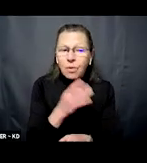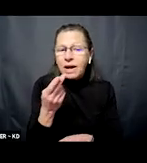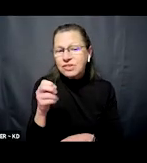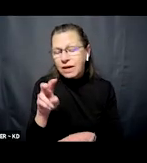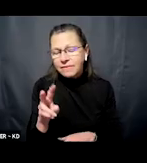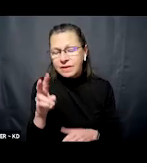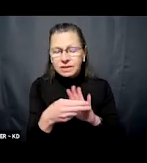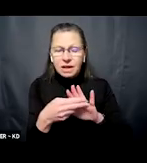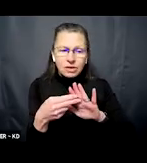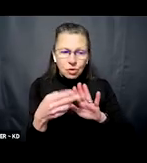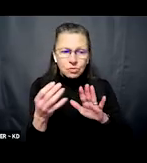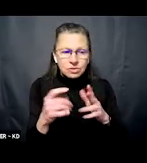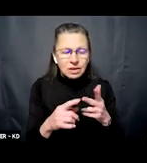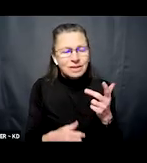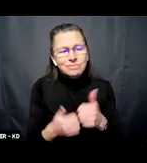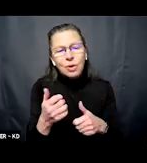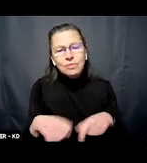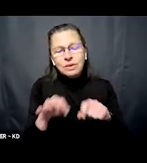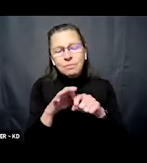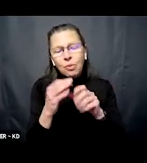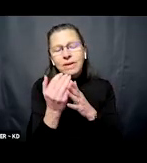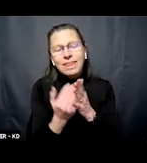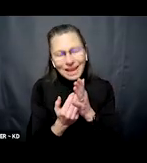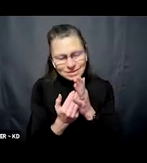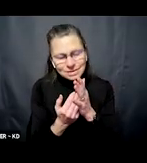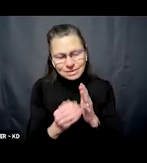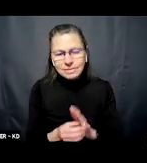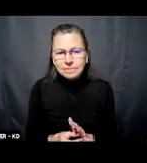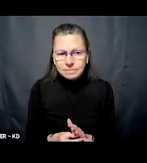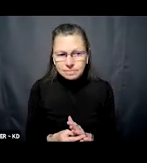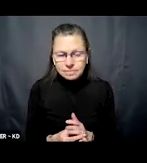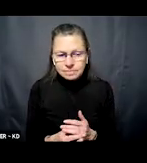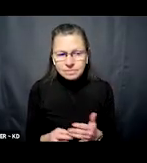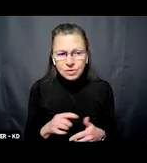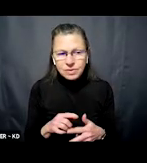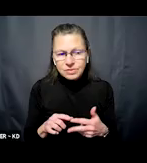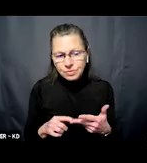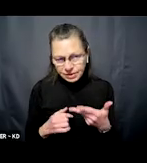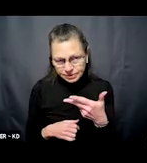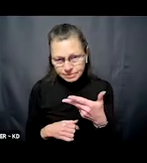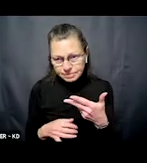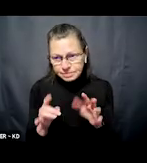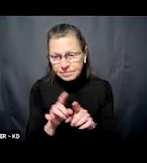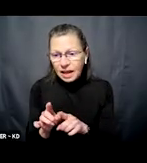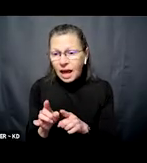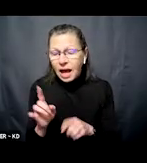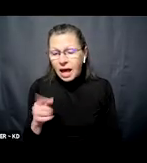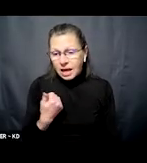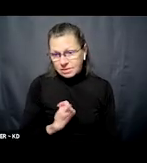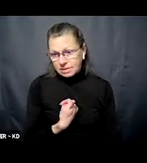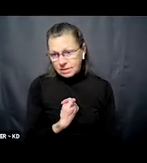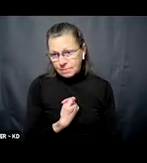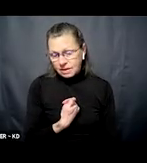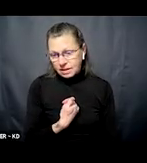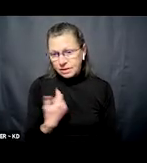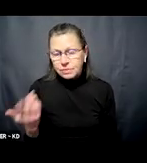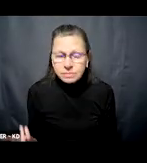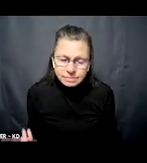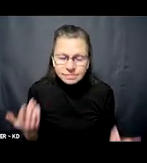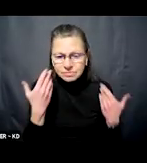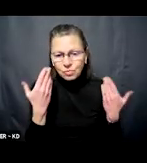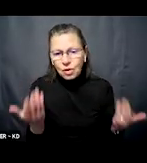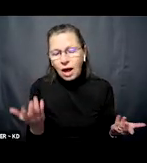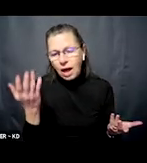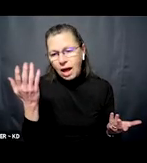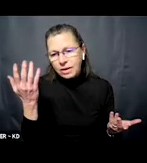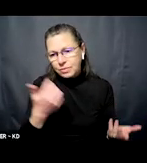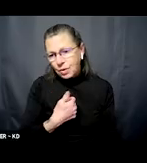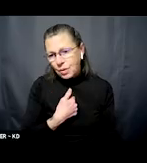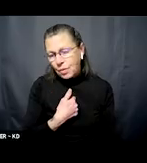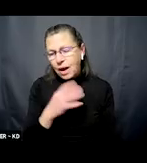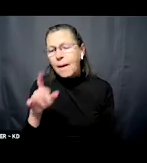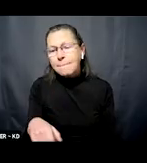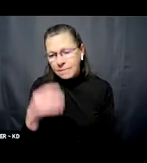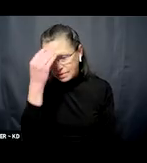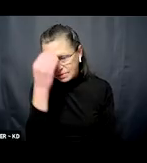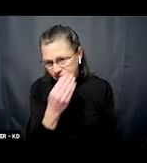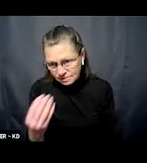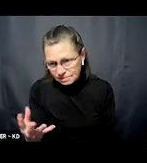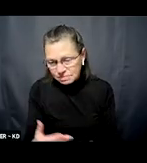and most important lesson. As somebody who, I do not know, and I have to say this before moving on,